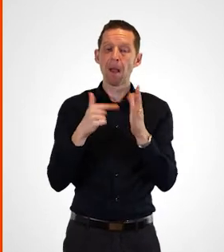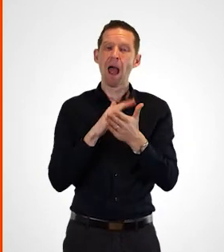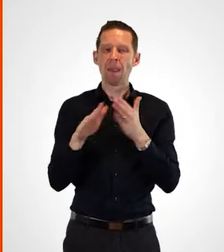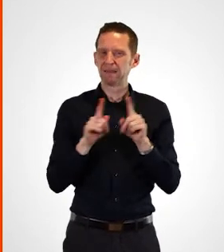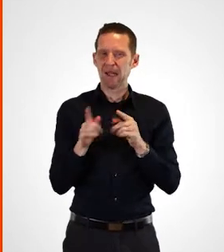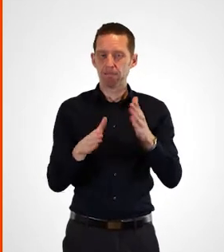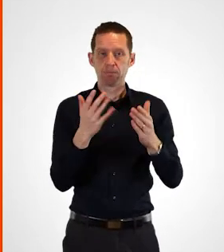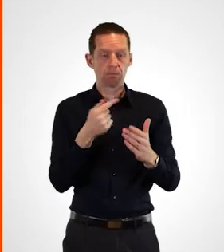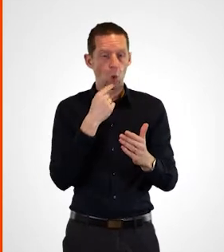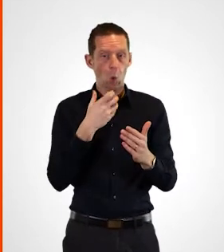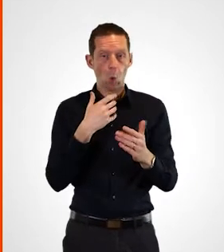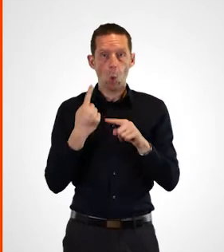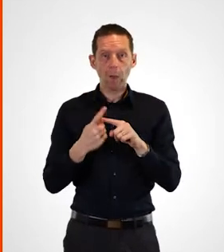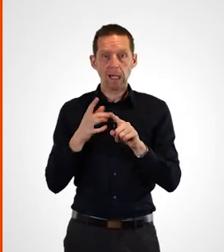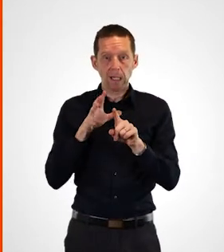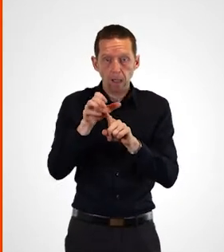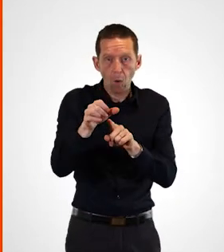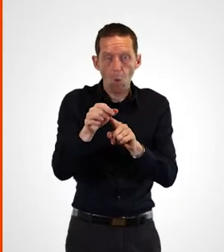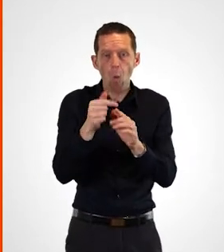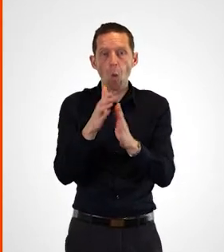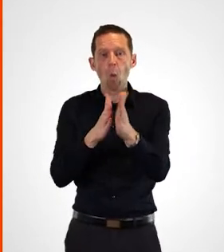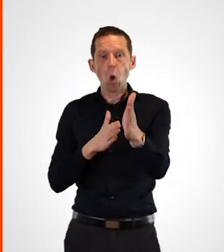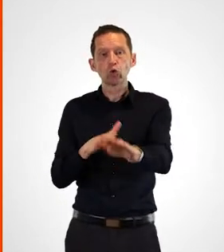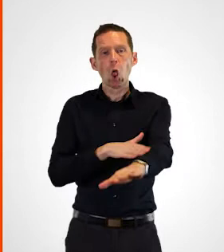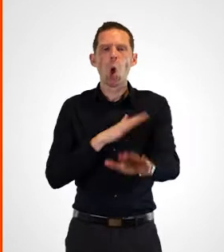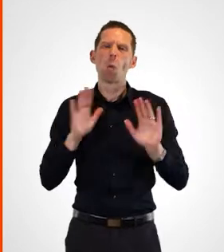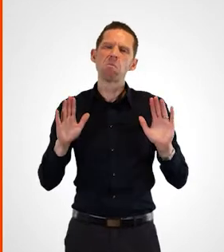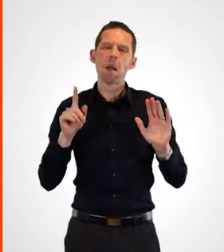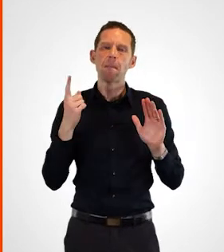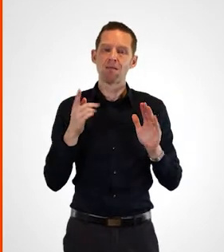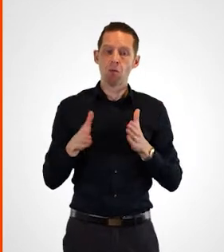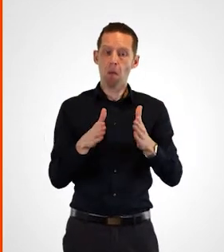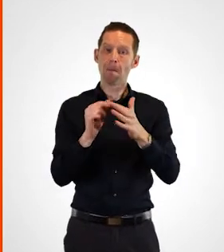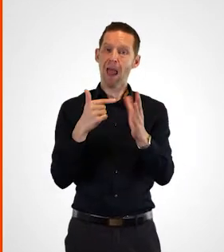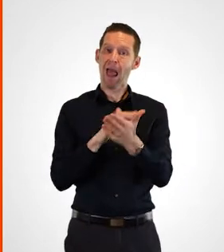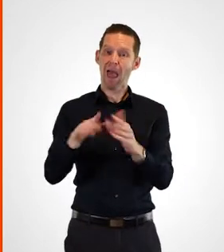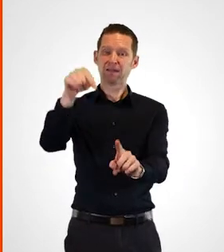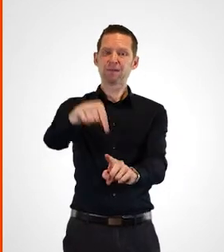How quickly or slowly they move along that path, we need to consider that, but the path remains the same.